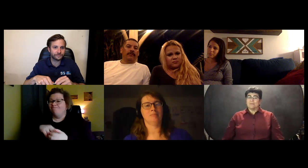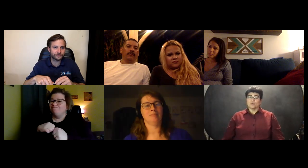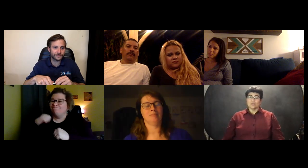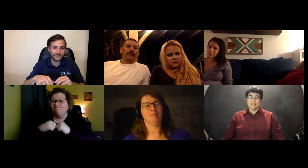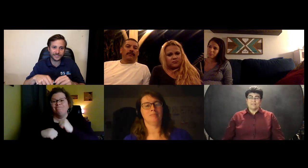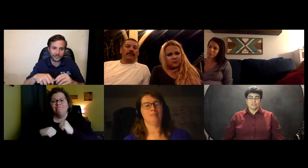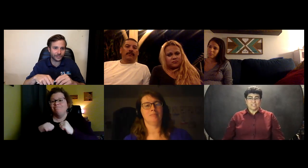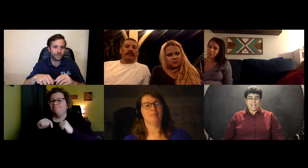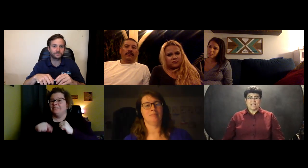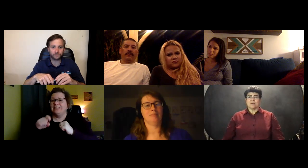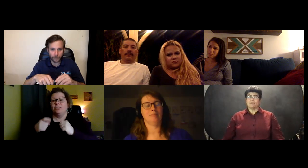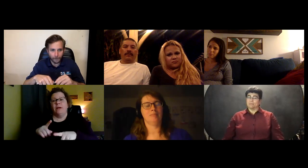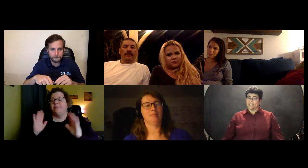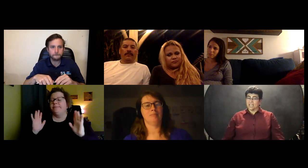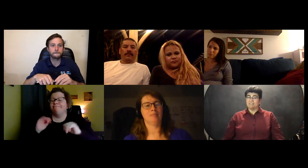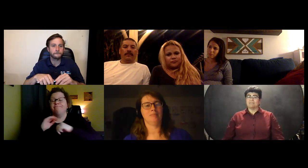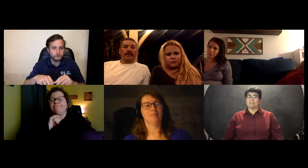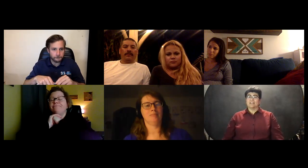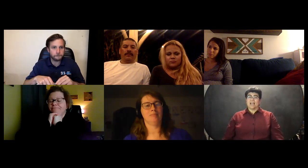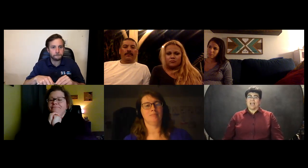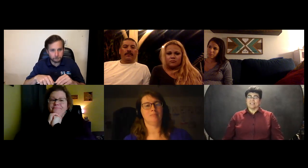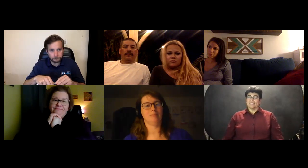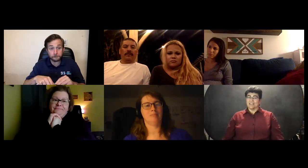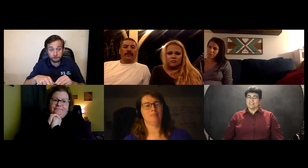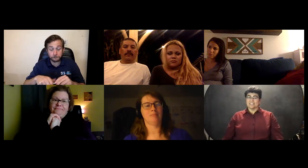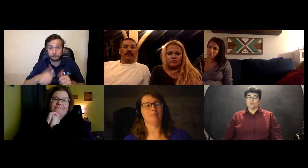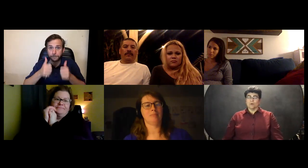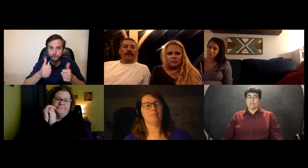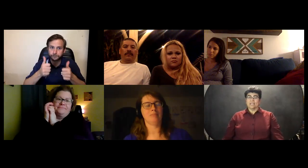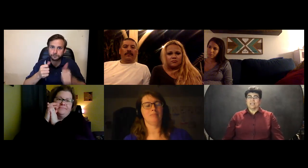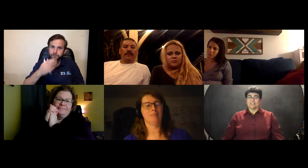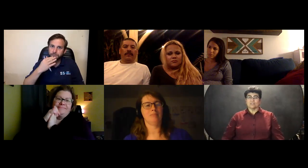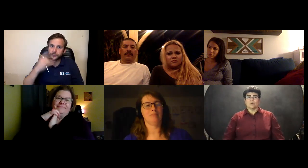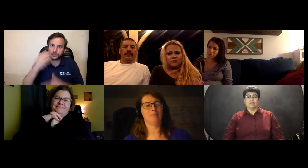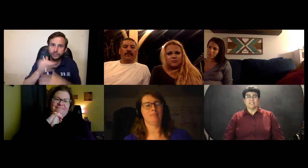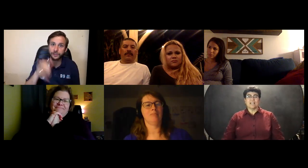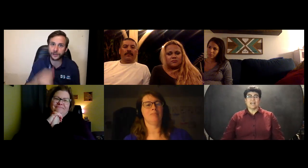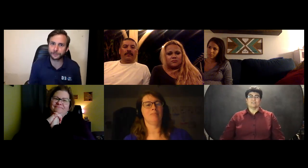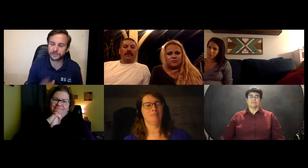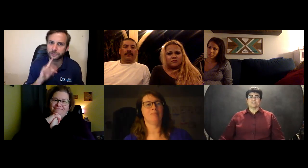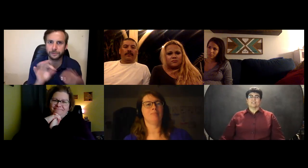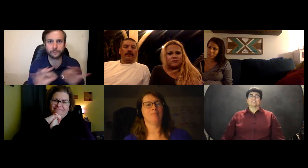you really have to stand up and be tough and say this is what we need and this is